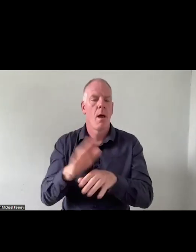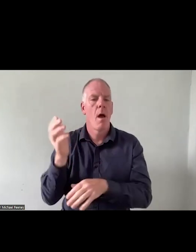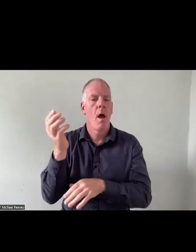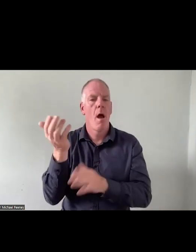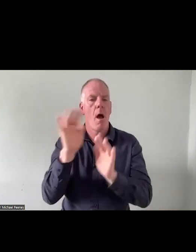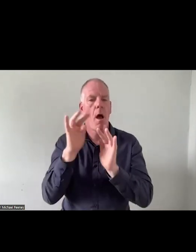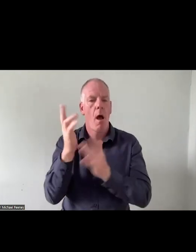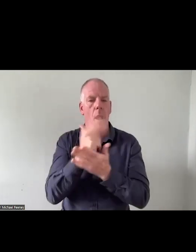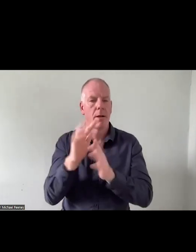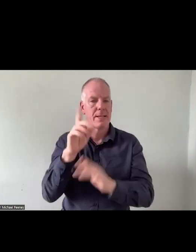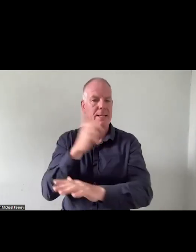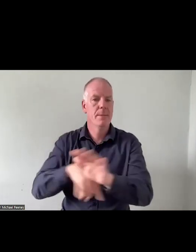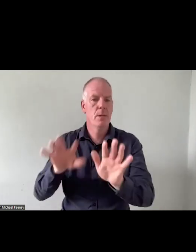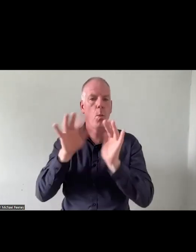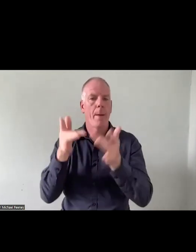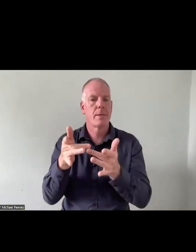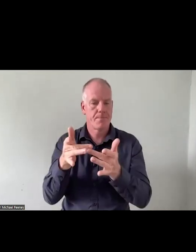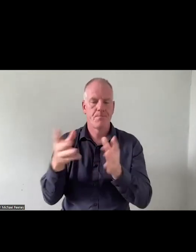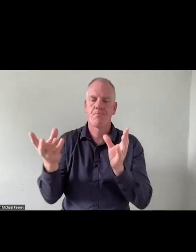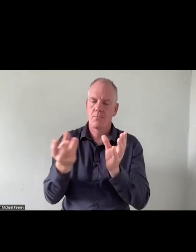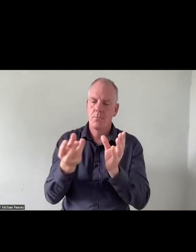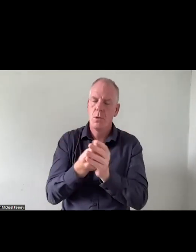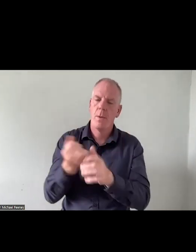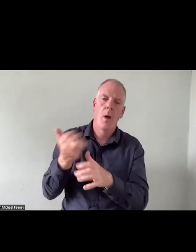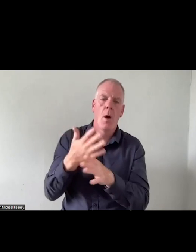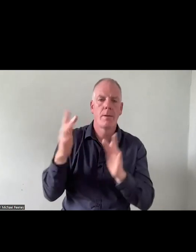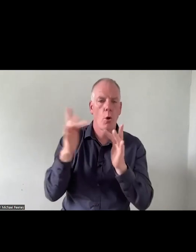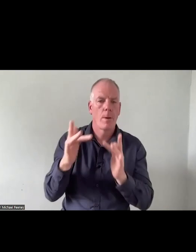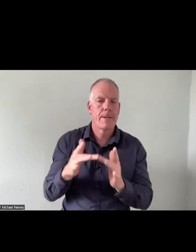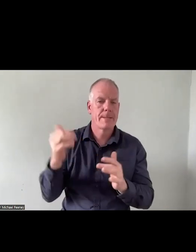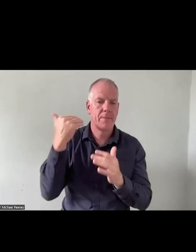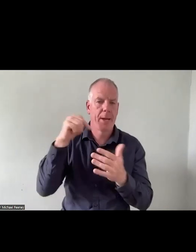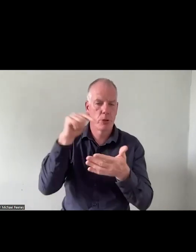along with all the relevant contact information and websites.